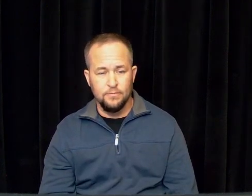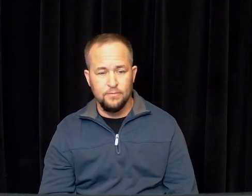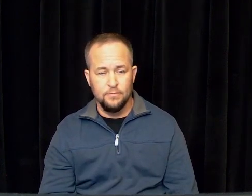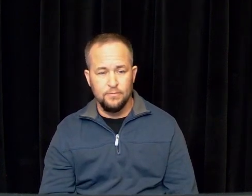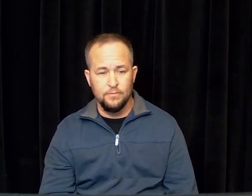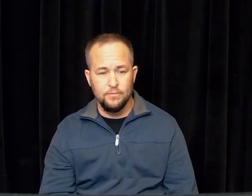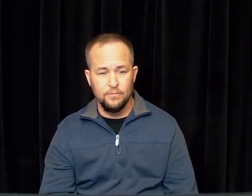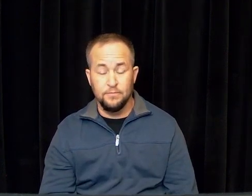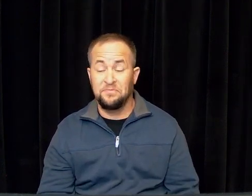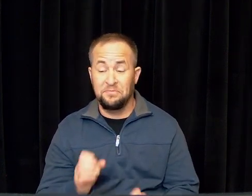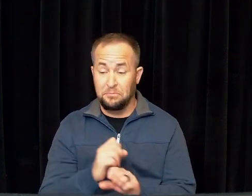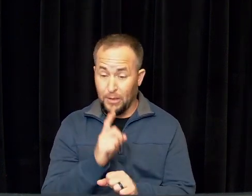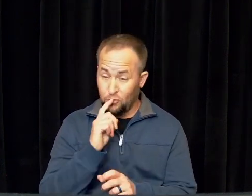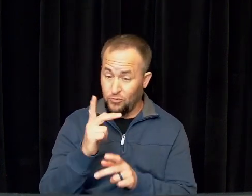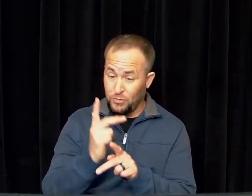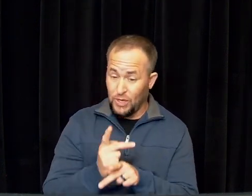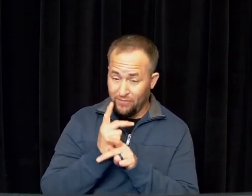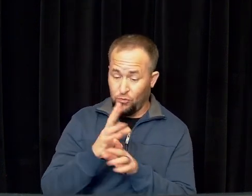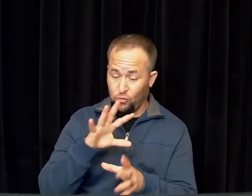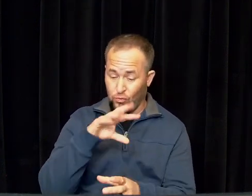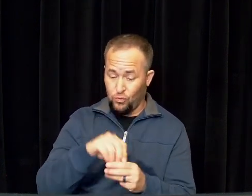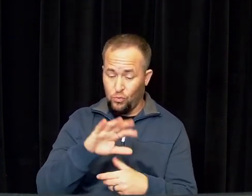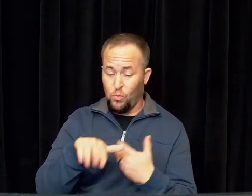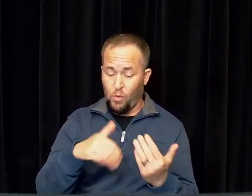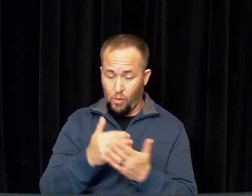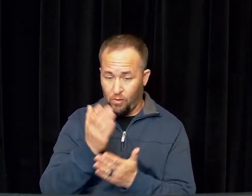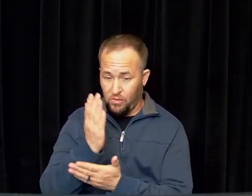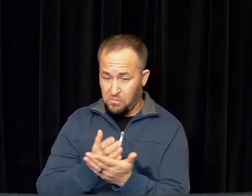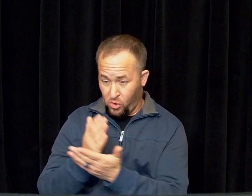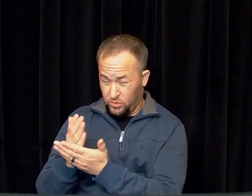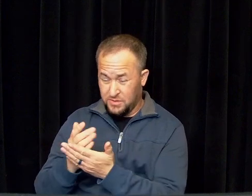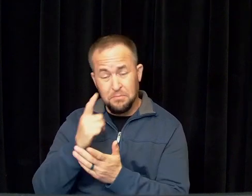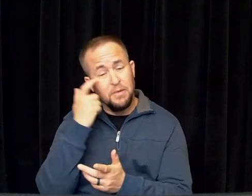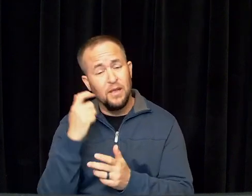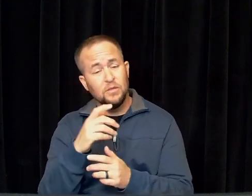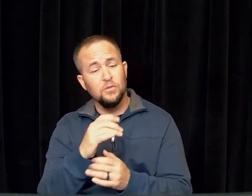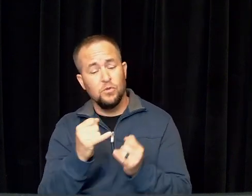included all of your parts. And since these are line segments, we name them by drawing a